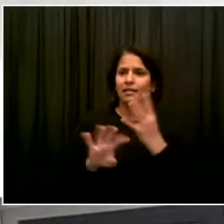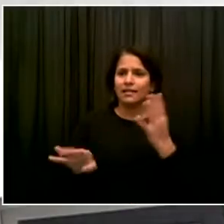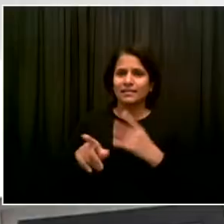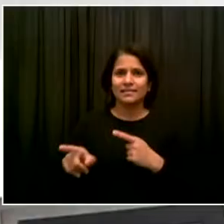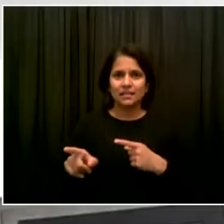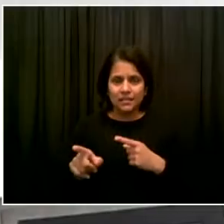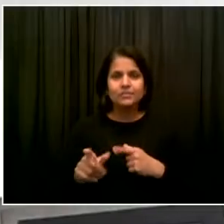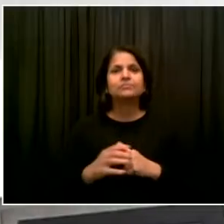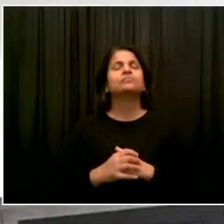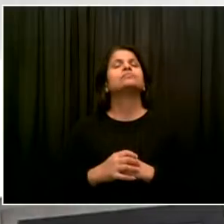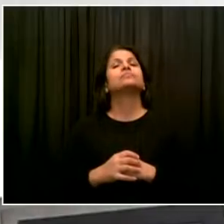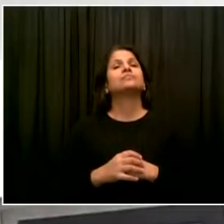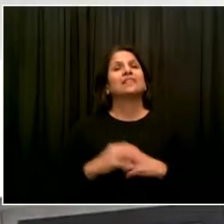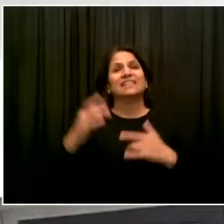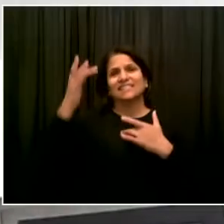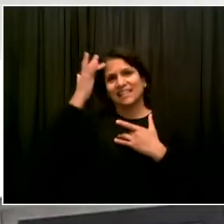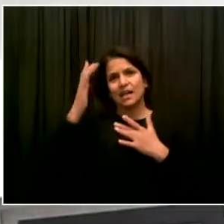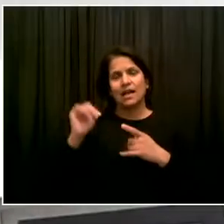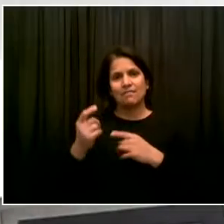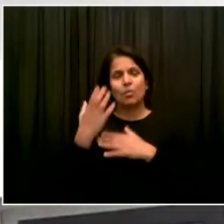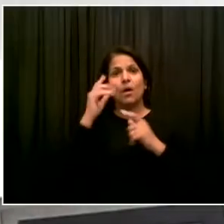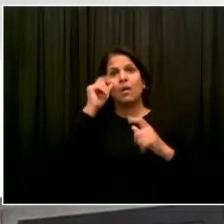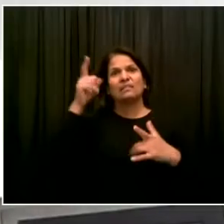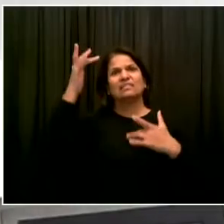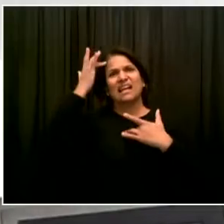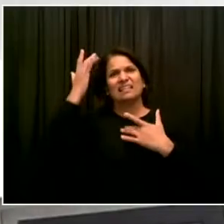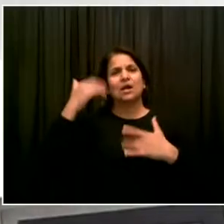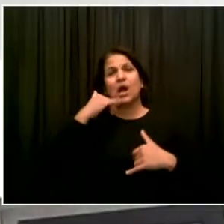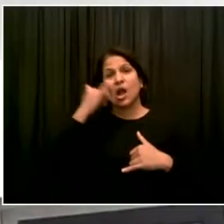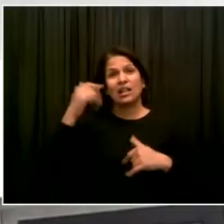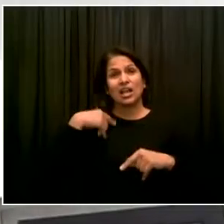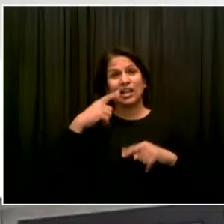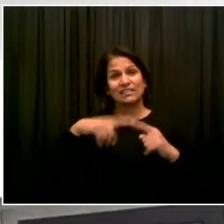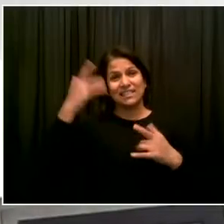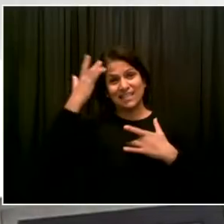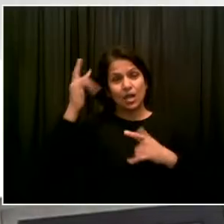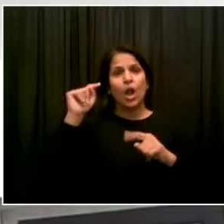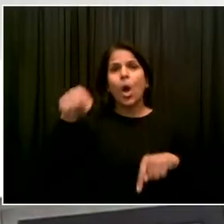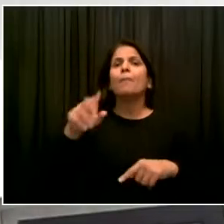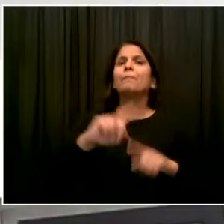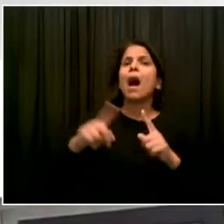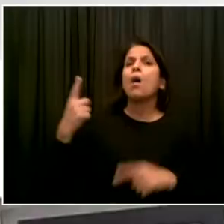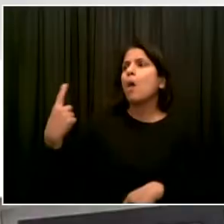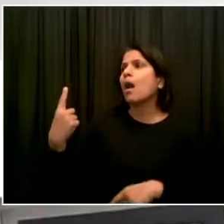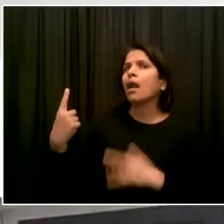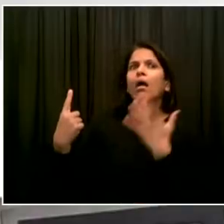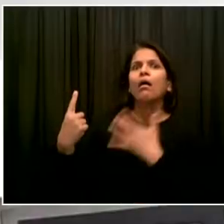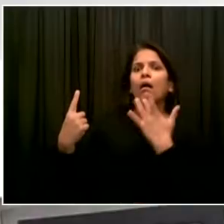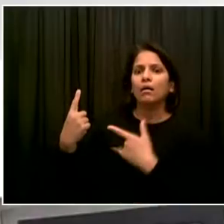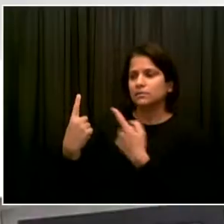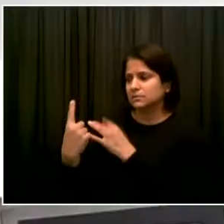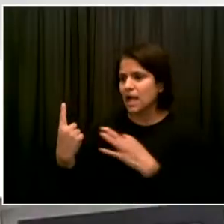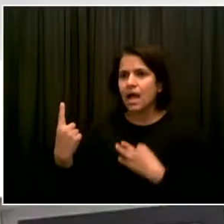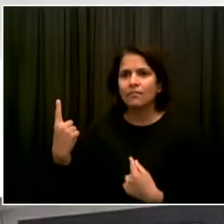PERSONS IS SICK BEUCASE OF COIDV . NOT THEIR FAULT AND NOT ANYBODY'S FAULT. IT'S SUNDAY